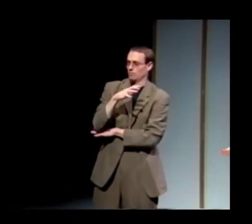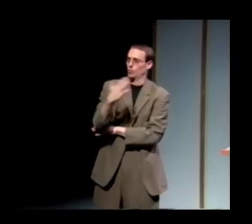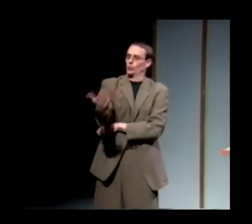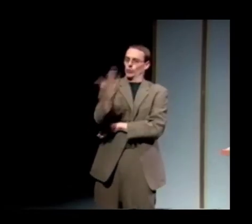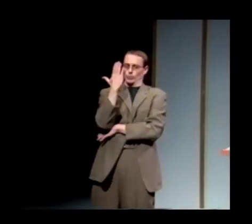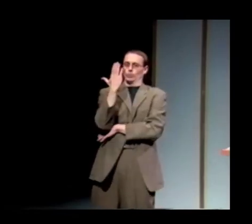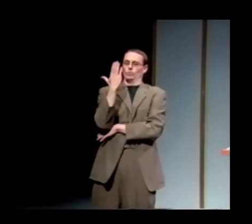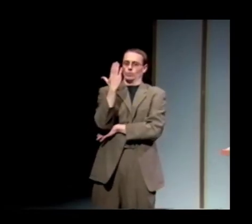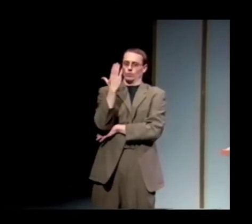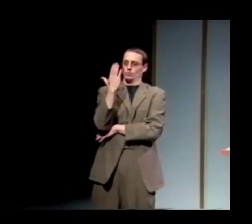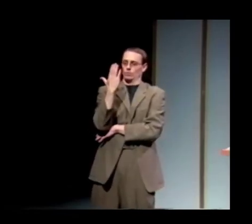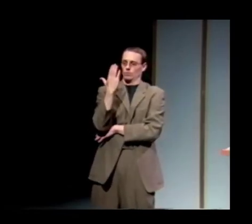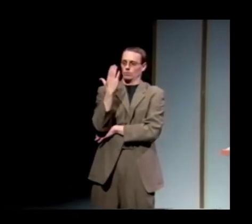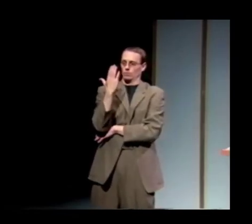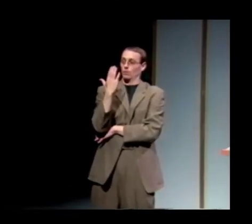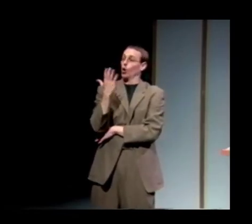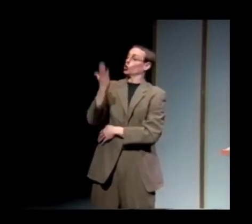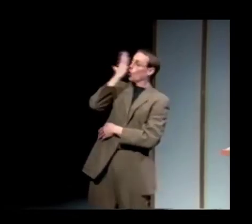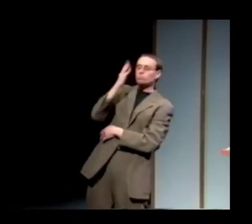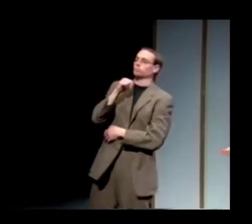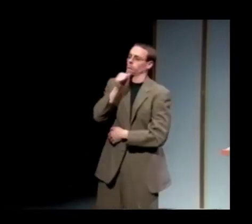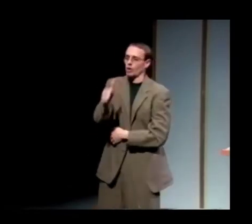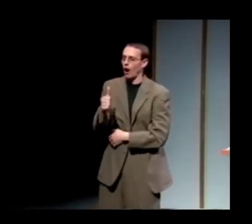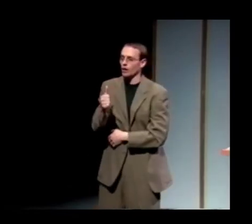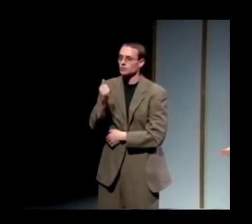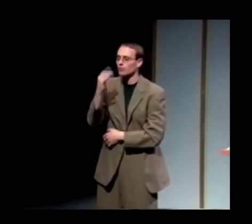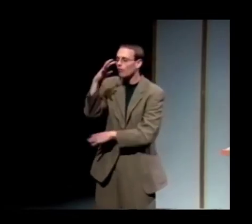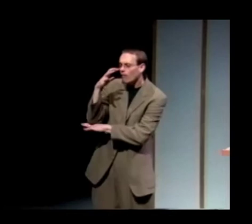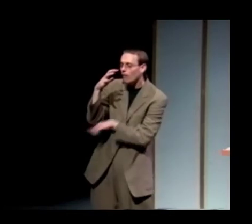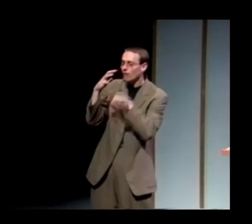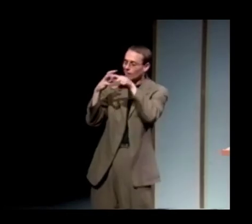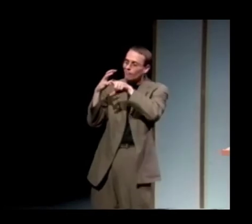IT STOPS AT THE TREE. SO THEN THE TREE IS NOT CLOSE.